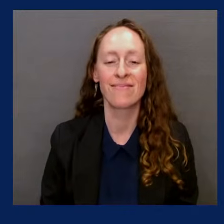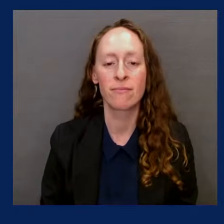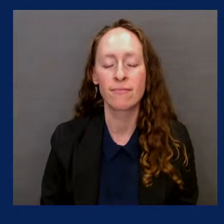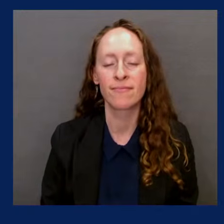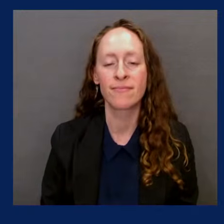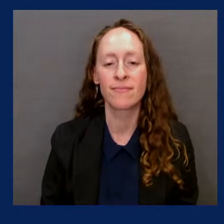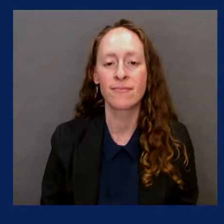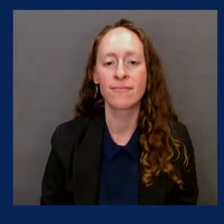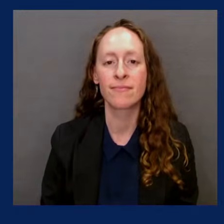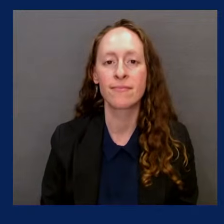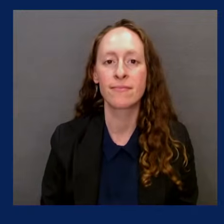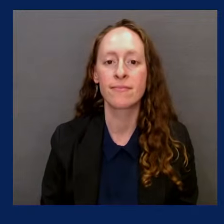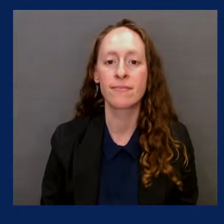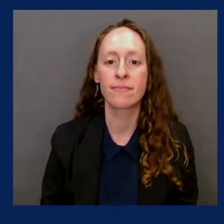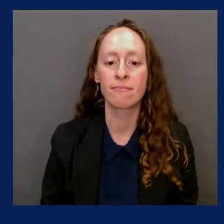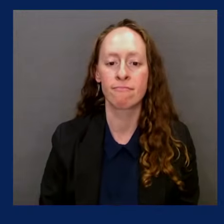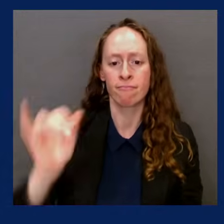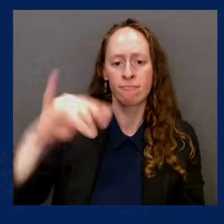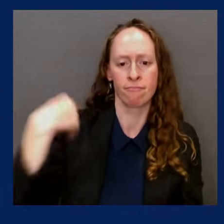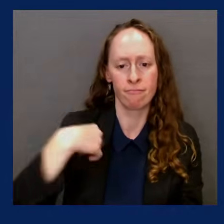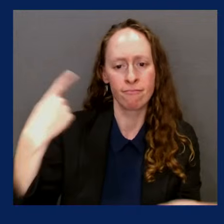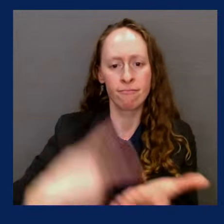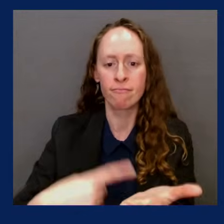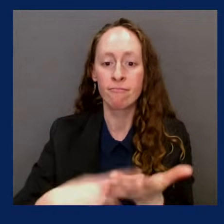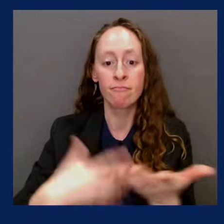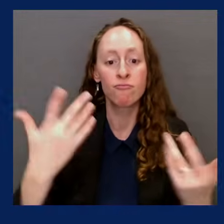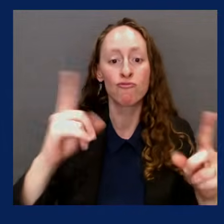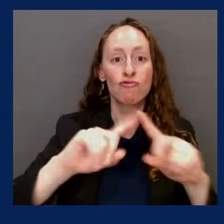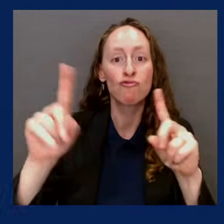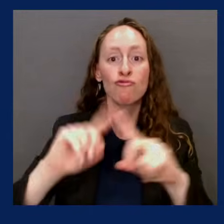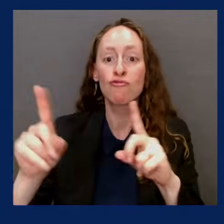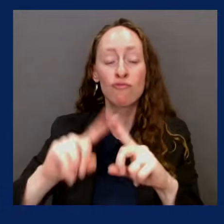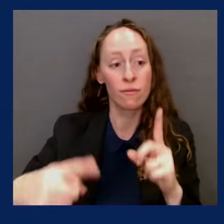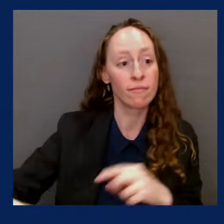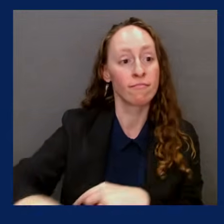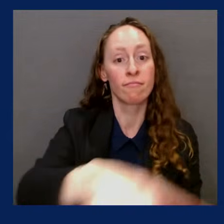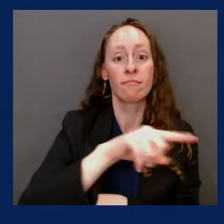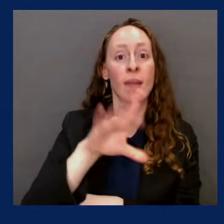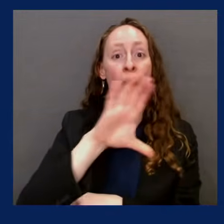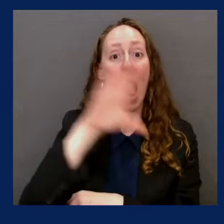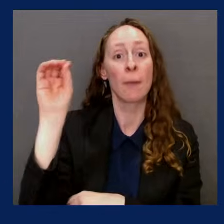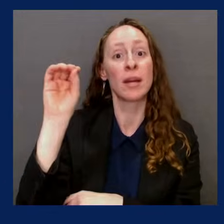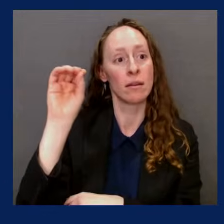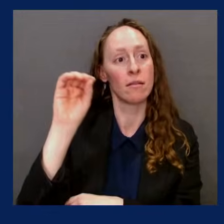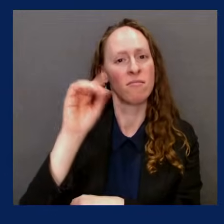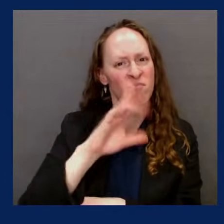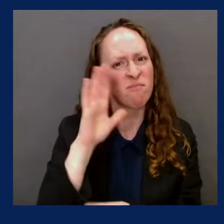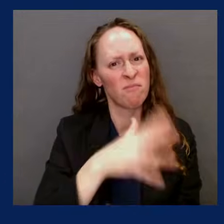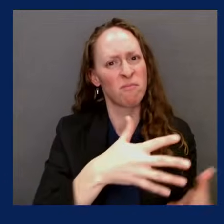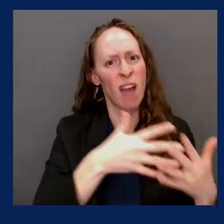to launch vehicles from Australia. And we've launched a new artificial intelligence